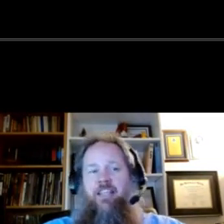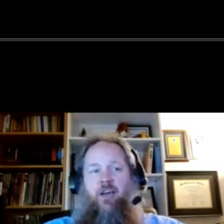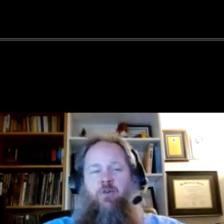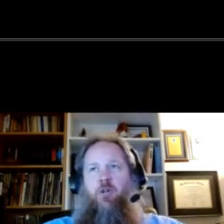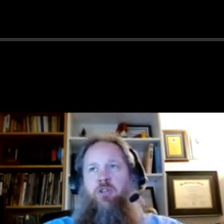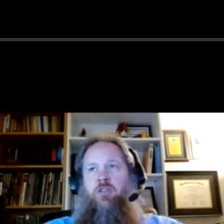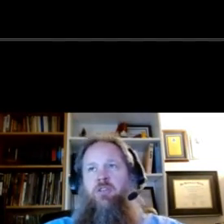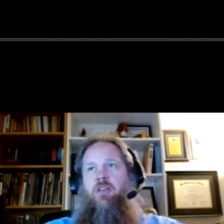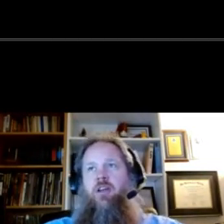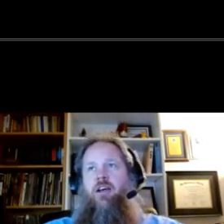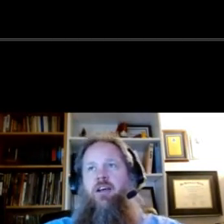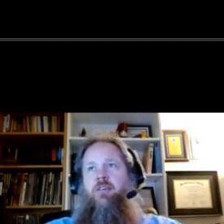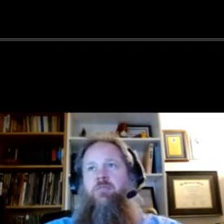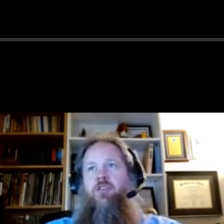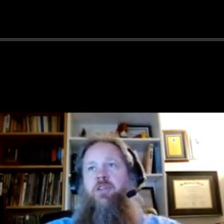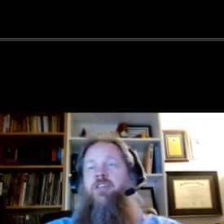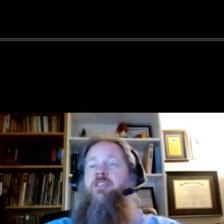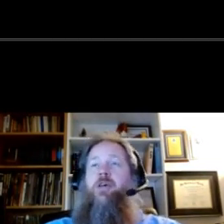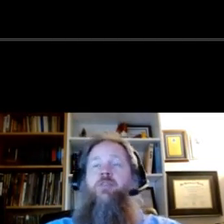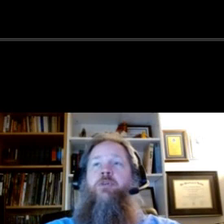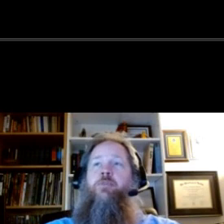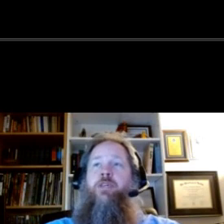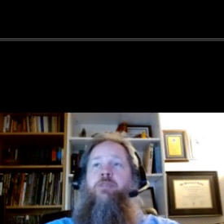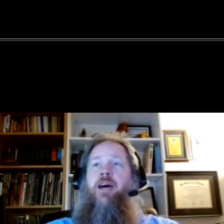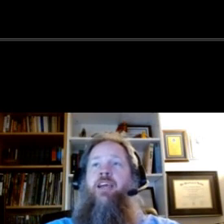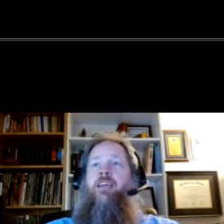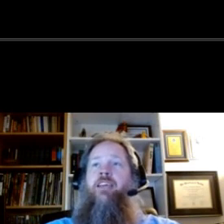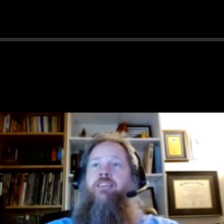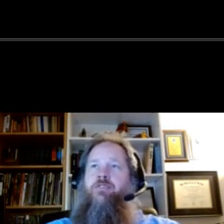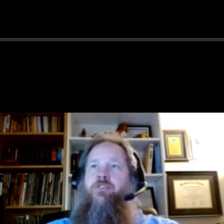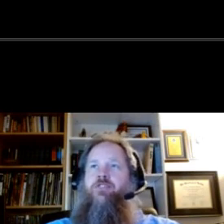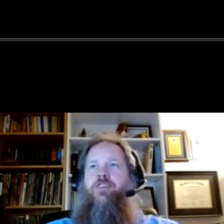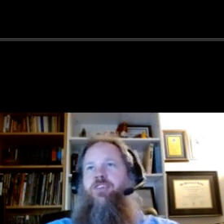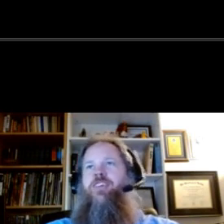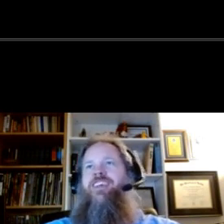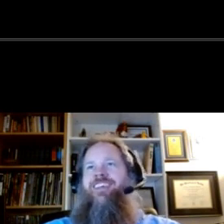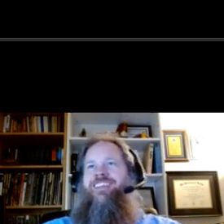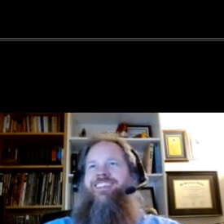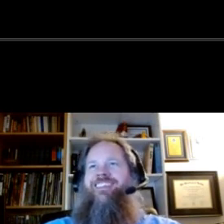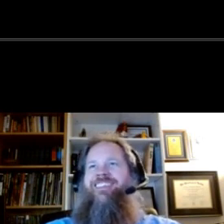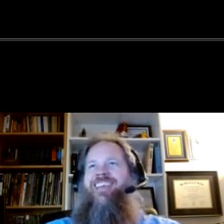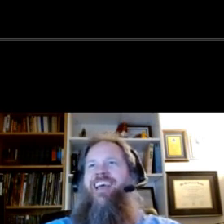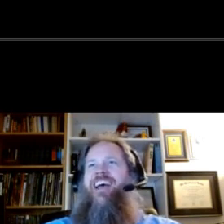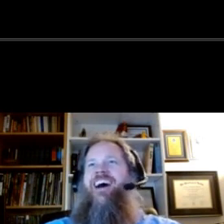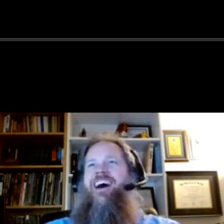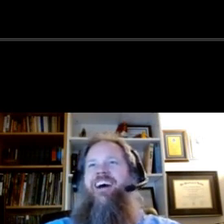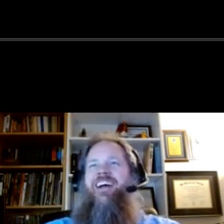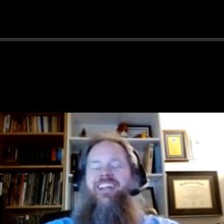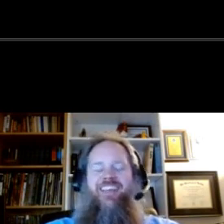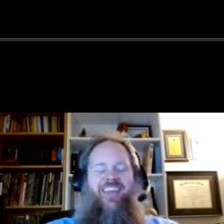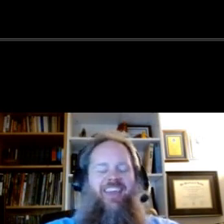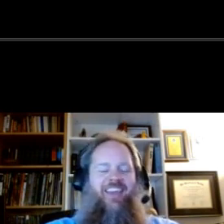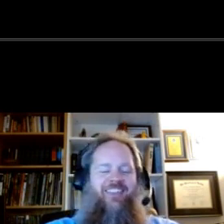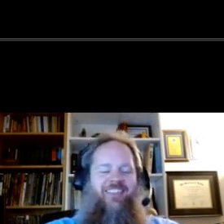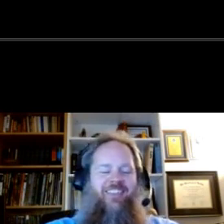allowable. So it depends on what you mean by infrastructure. And